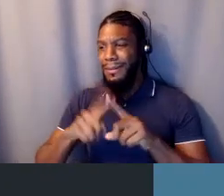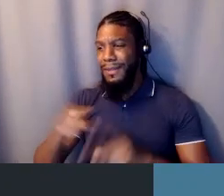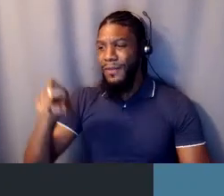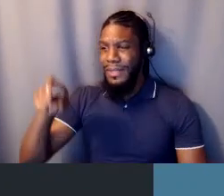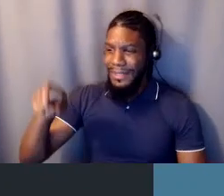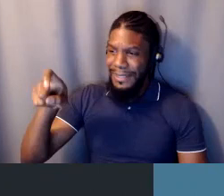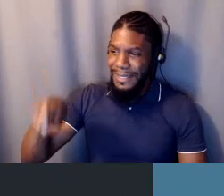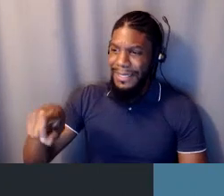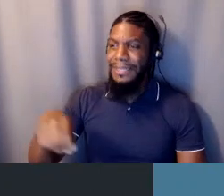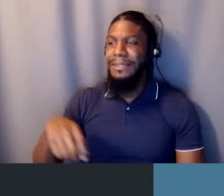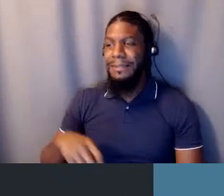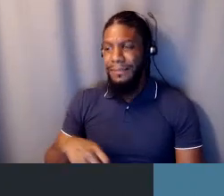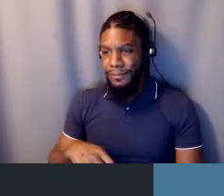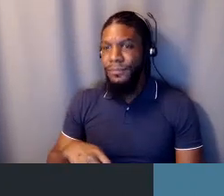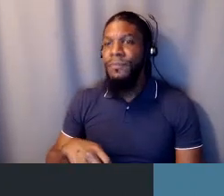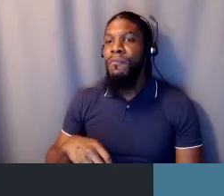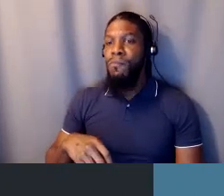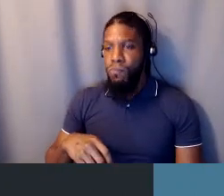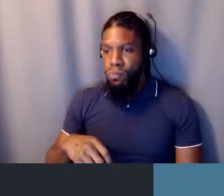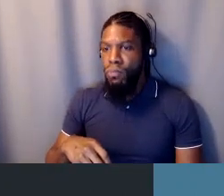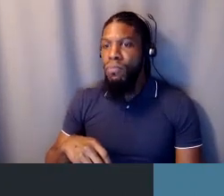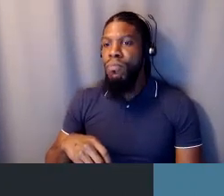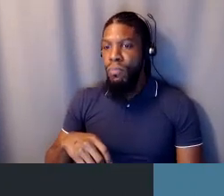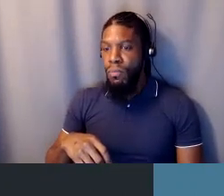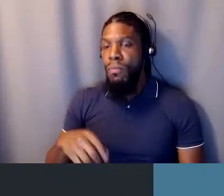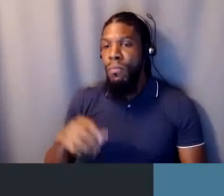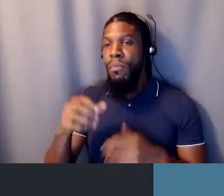and with those who are providing feedback on their work.